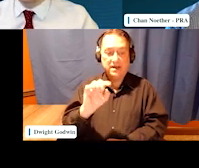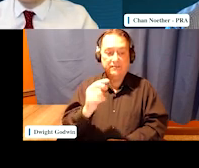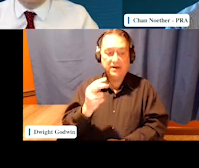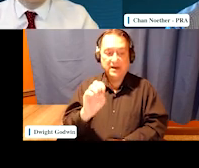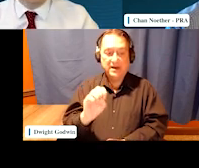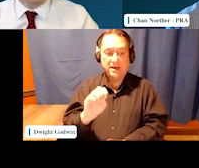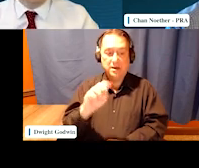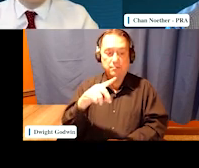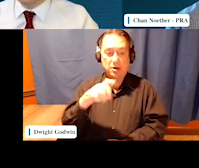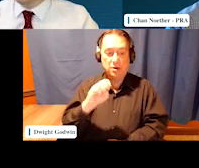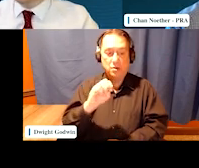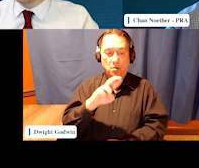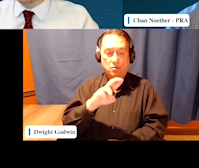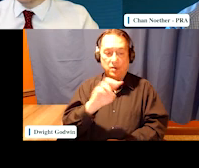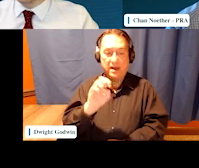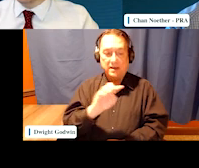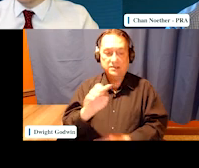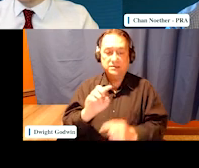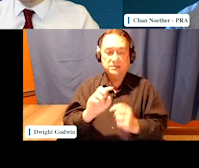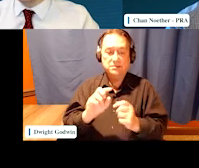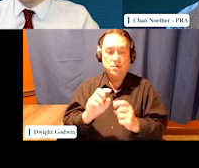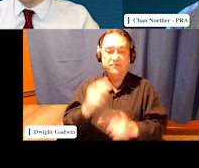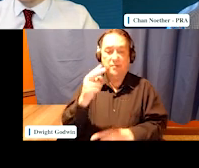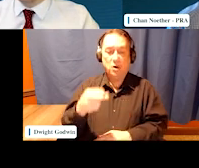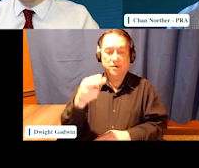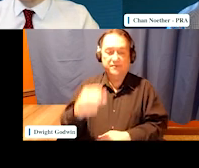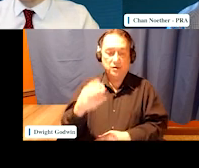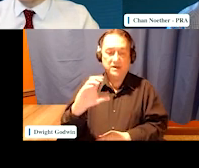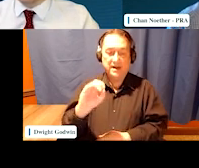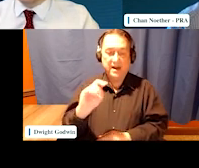with the Hartford Emergency Assistance Response Team. Thank you very much.